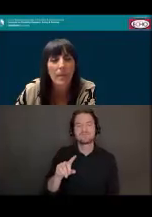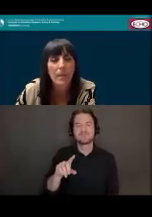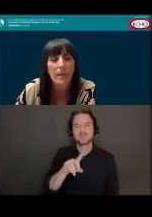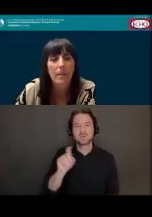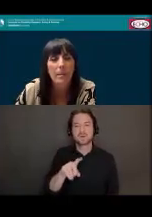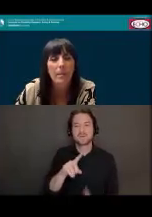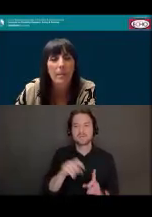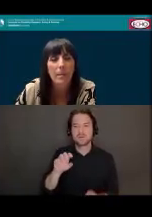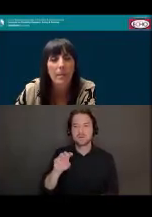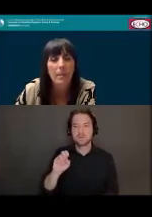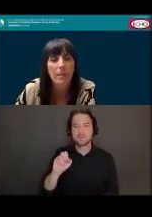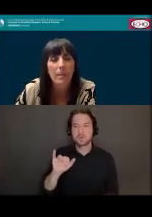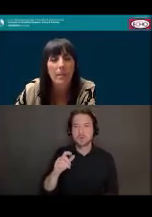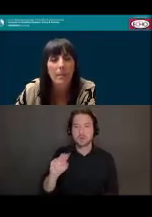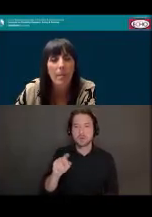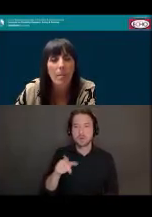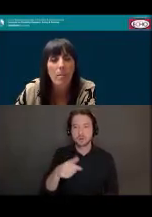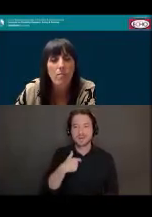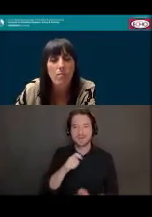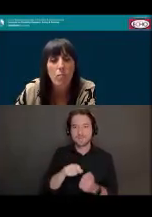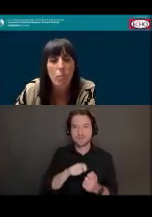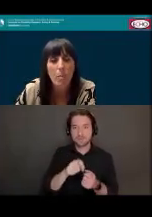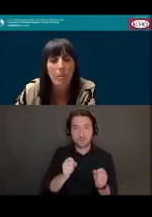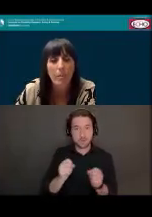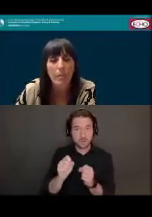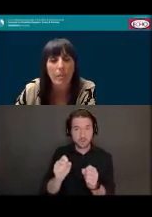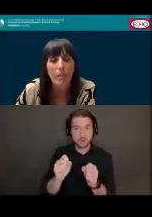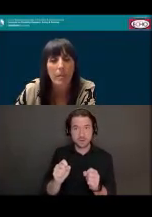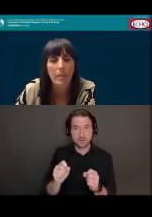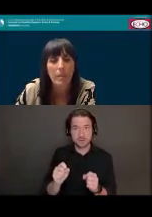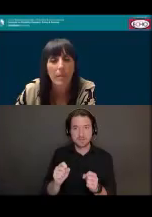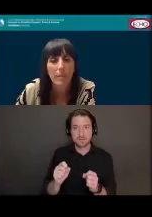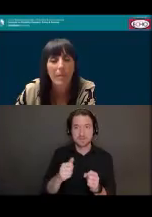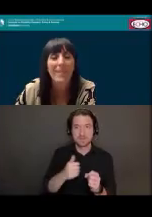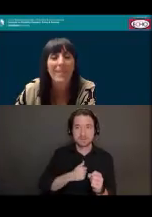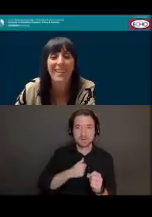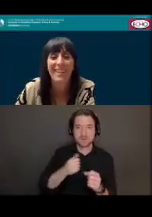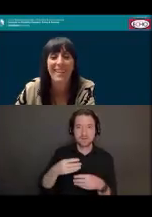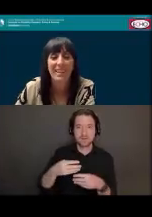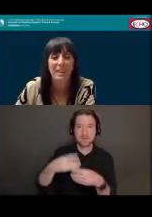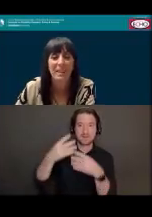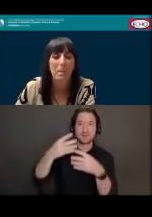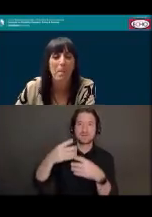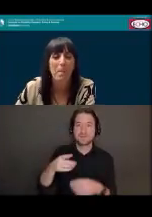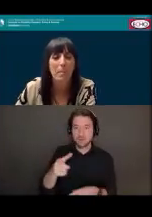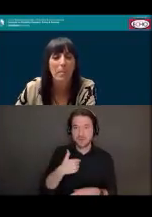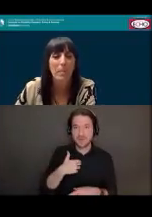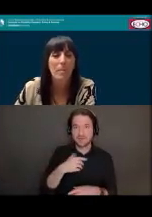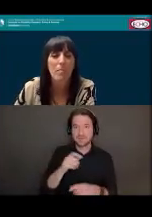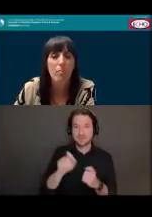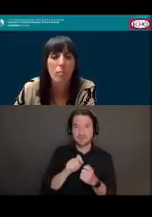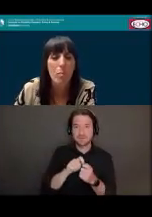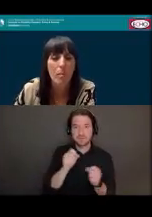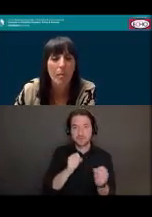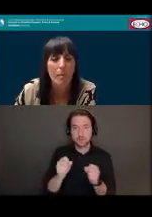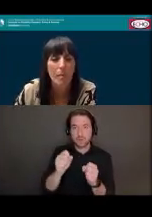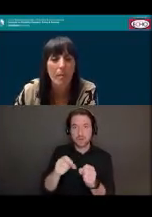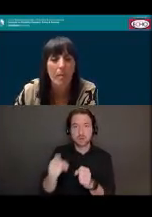you have a specific strategy? Sorry, my thing scrolled up. Do you have a specific strategy you fall back on if children are